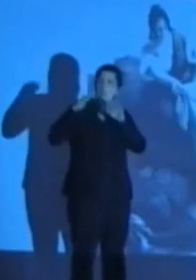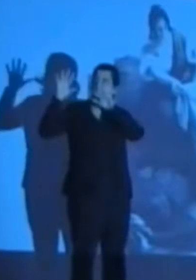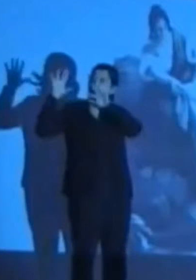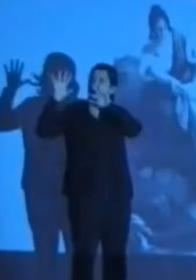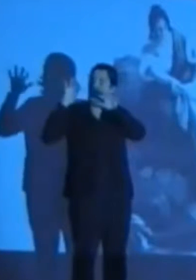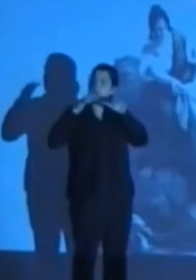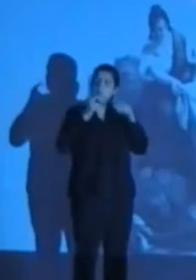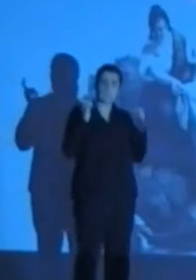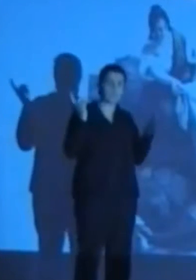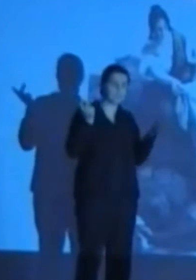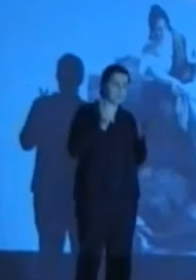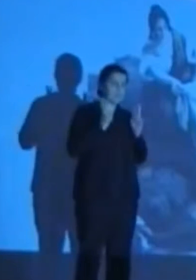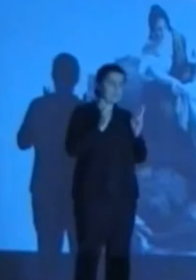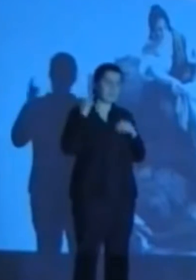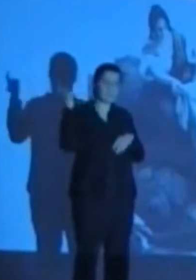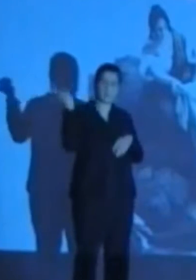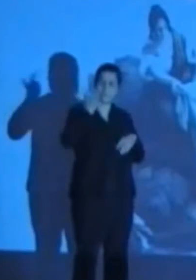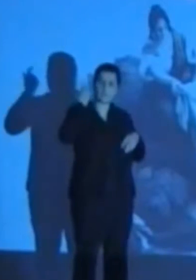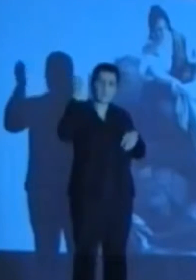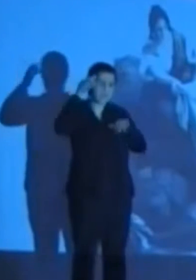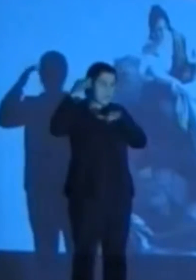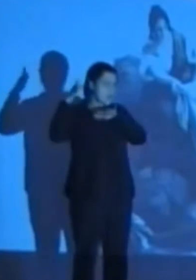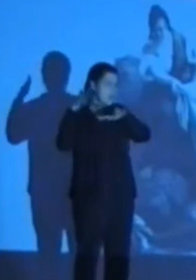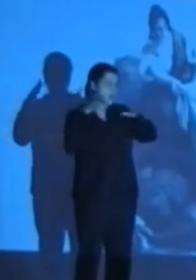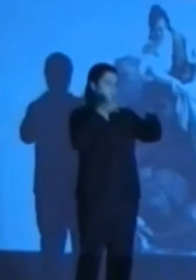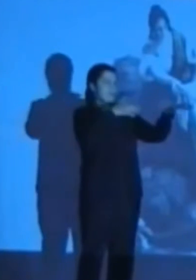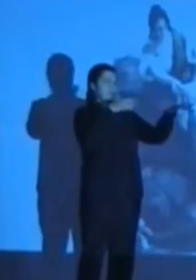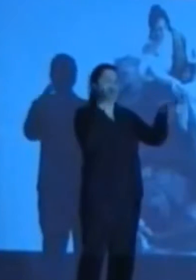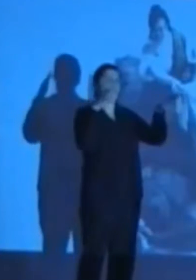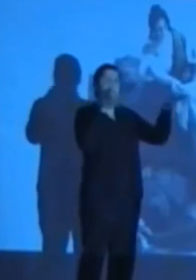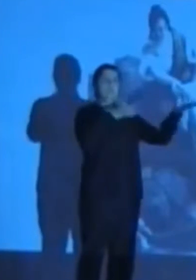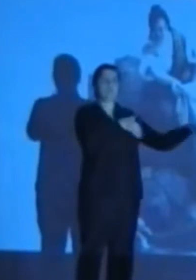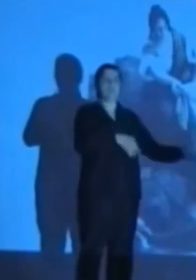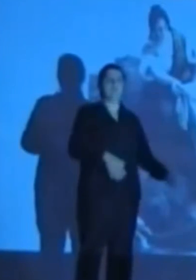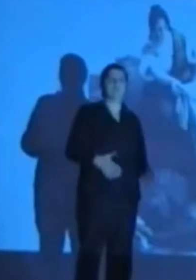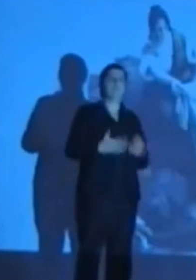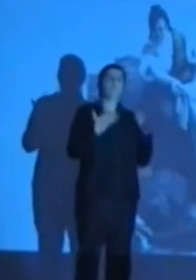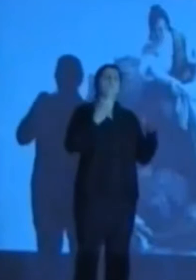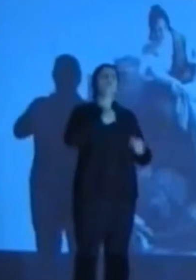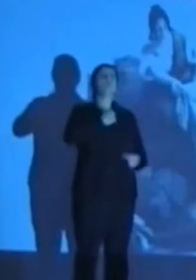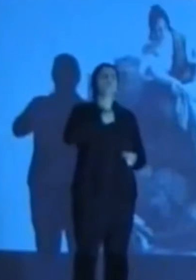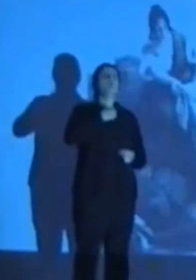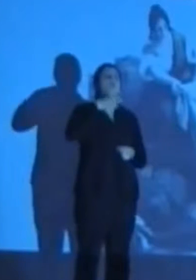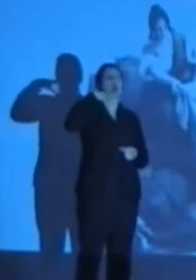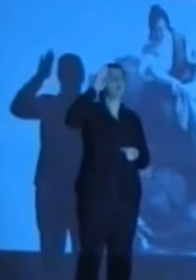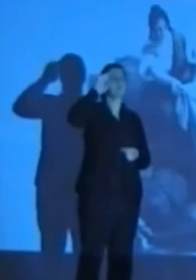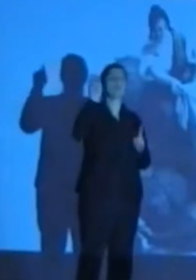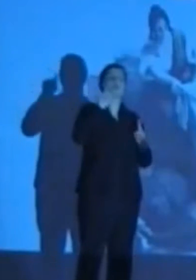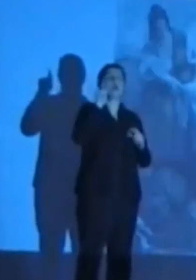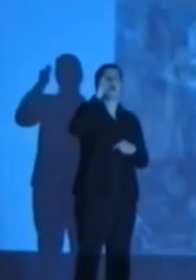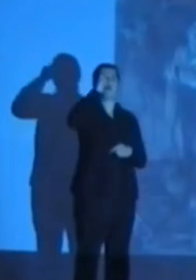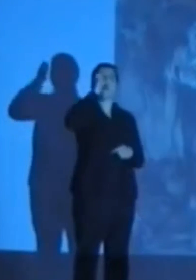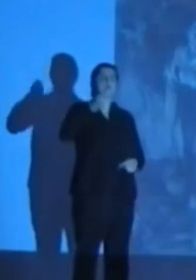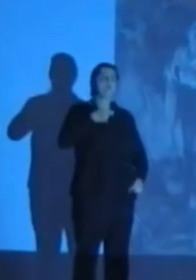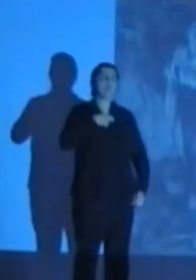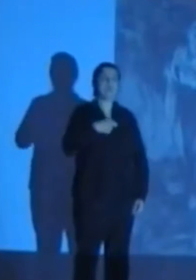Waves may sway her trembling shadow, Winds her grizzled tresses greet. Father of mercy, forsake me not!